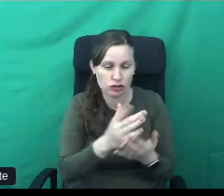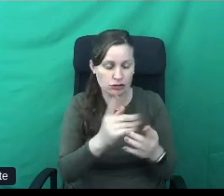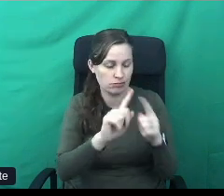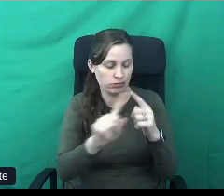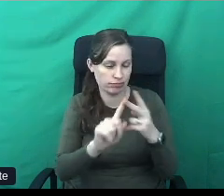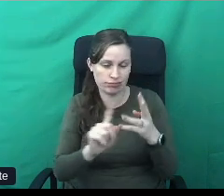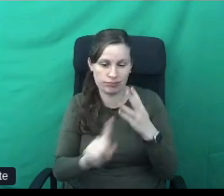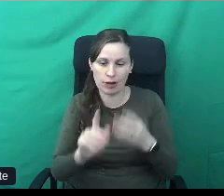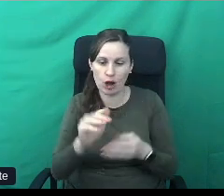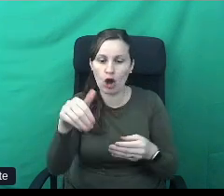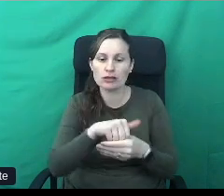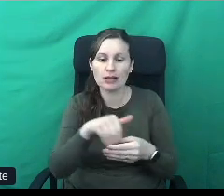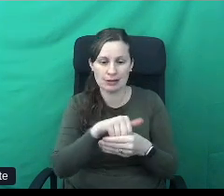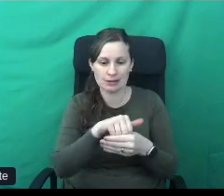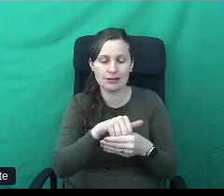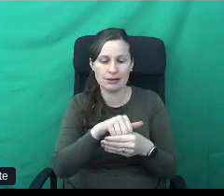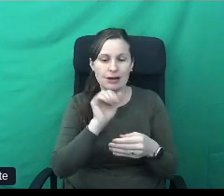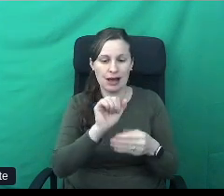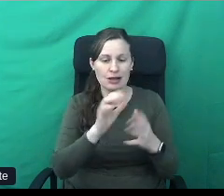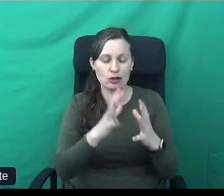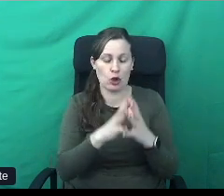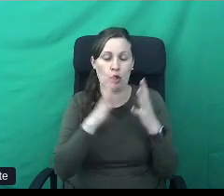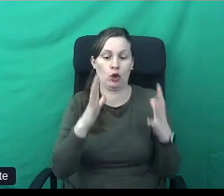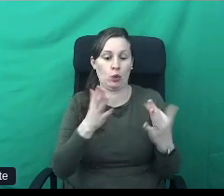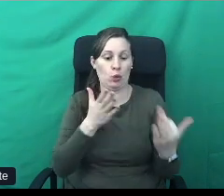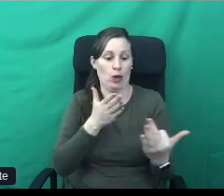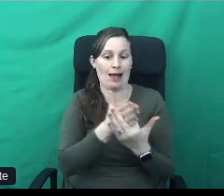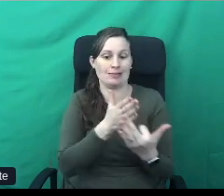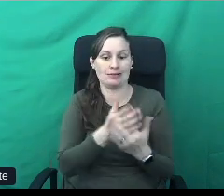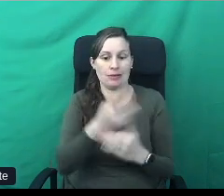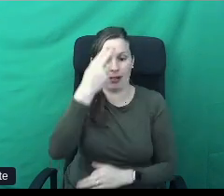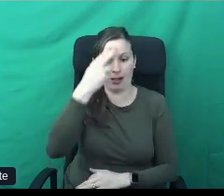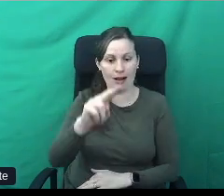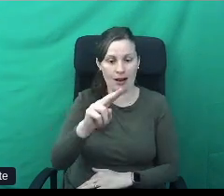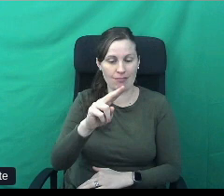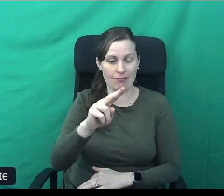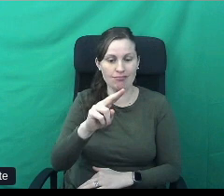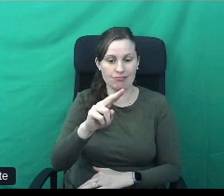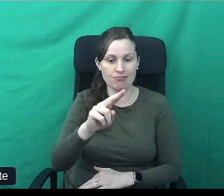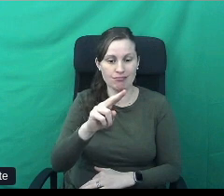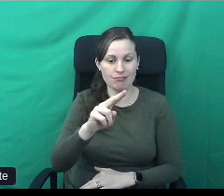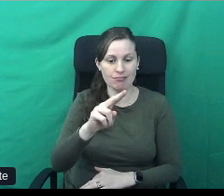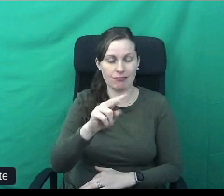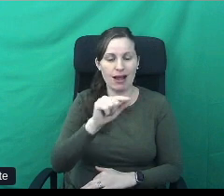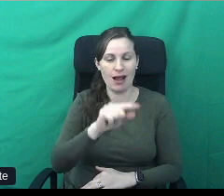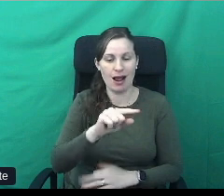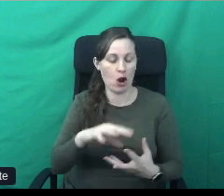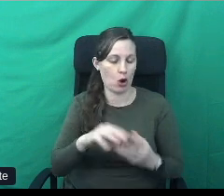So it had a huge accessible name and it would cause lots of confusion,